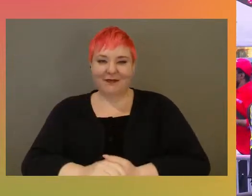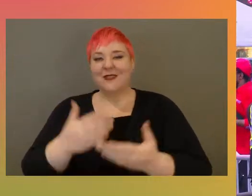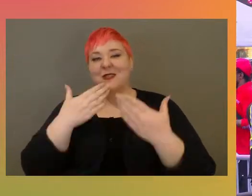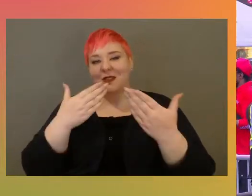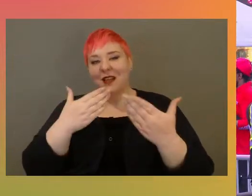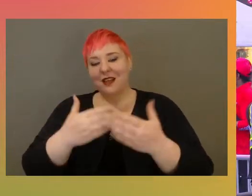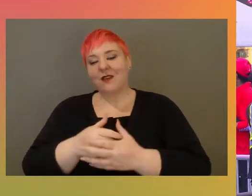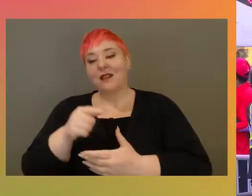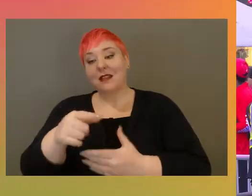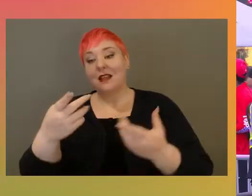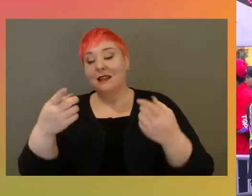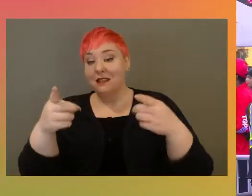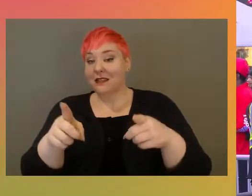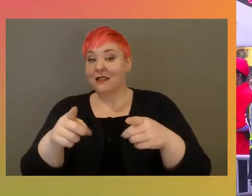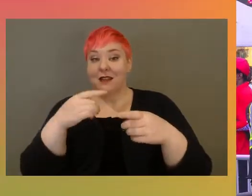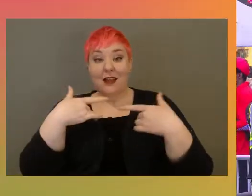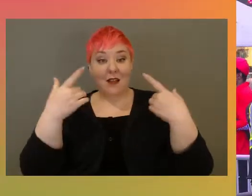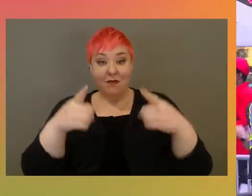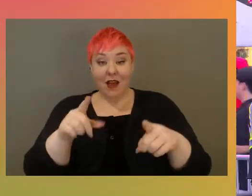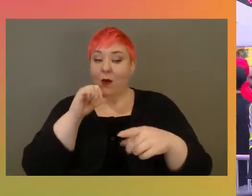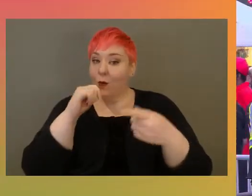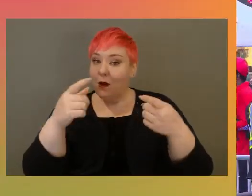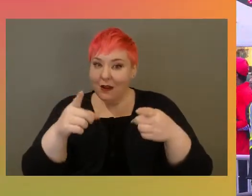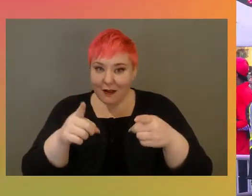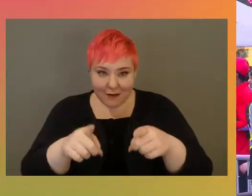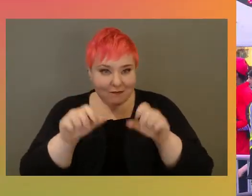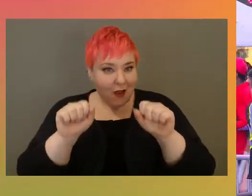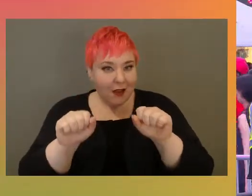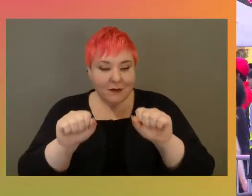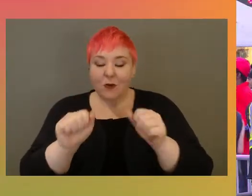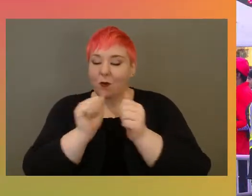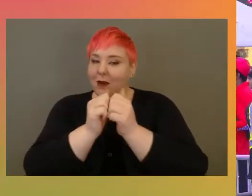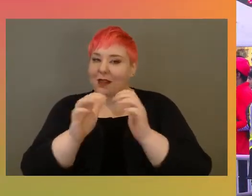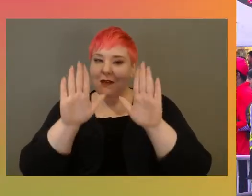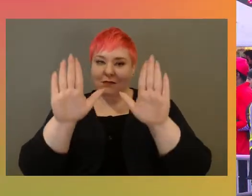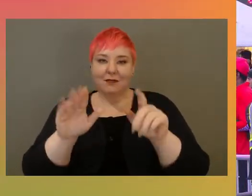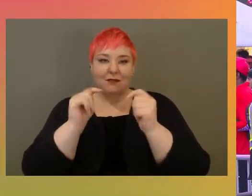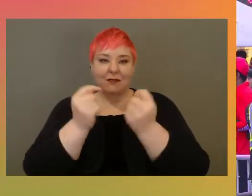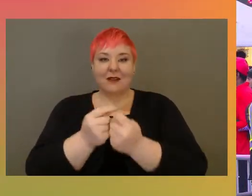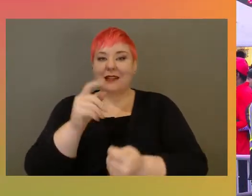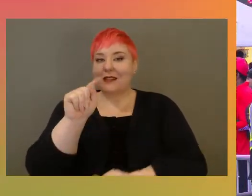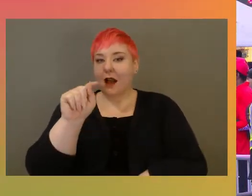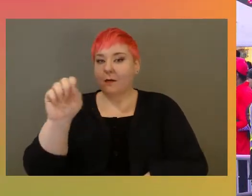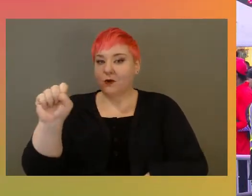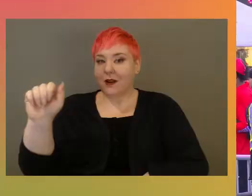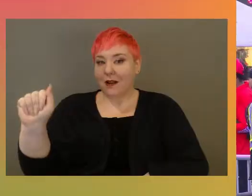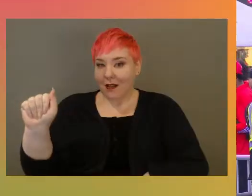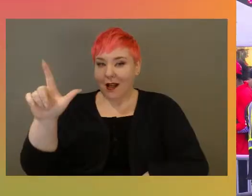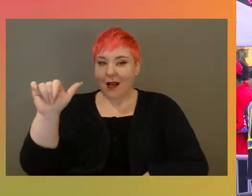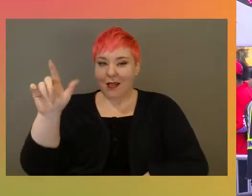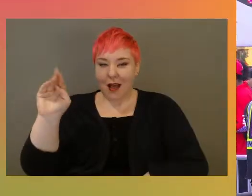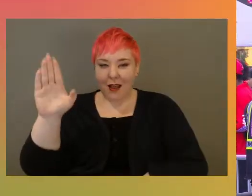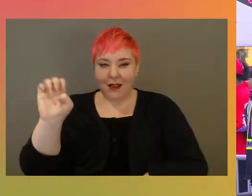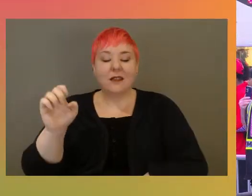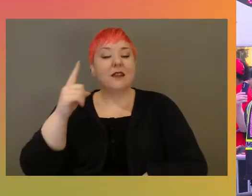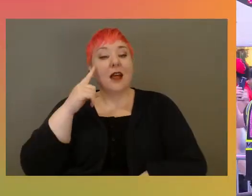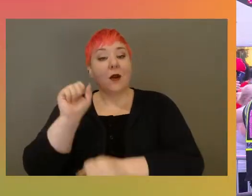FATHER'S DAY TO ALL THE DADS HERE. WE ARE SO EXCITED YOU ARE SPENDING PART OF THE LONGEST DAY OF THE YEAR WITH US. WE HOPE THAT YOU WILL FIND SOME